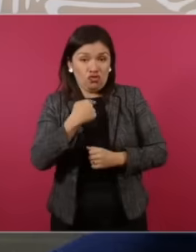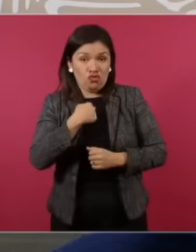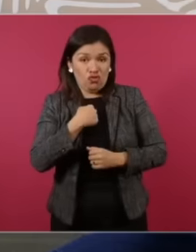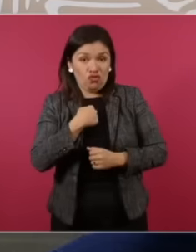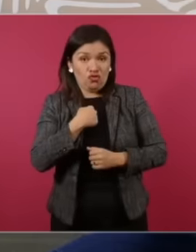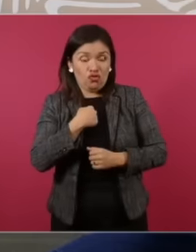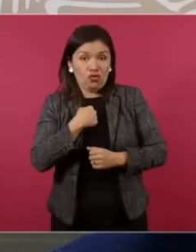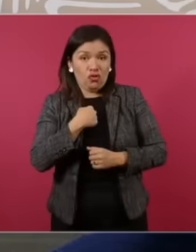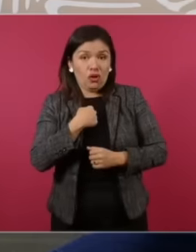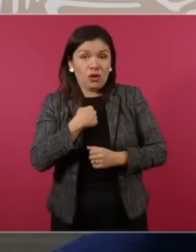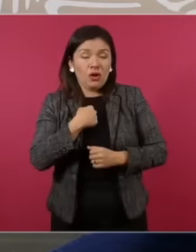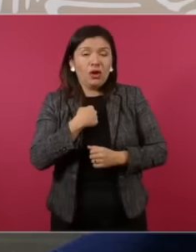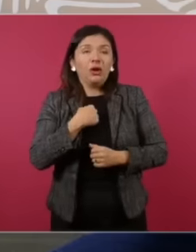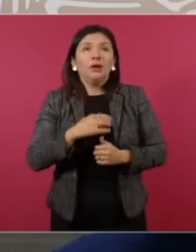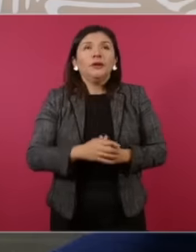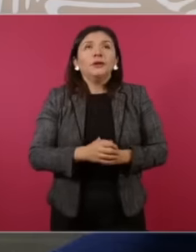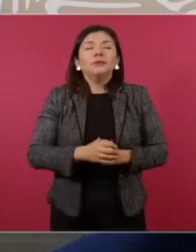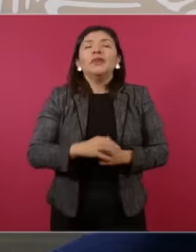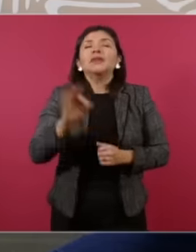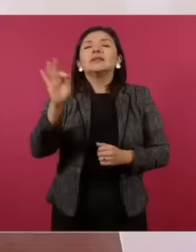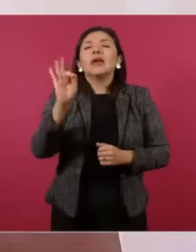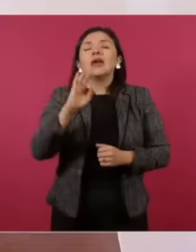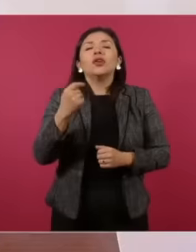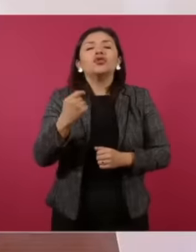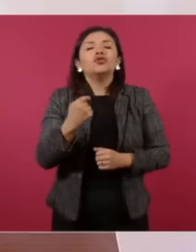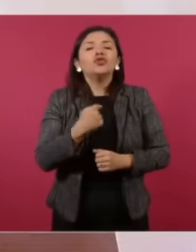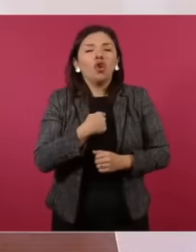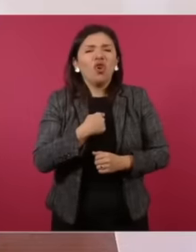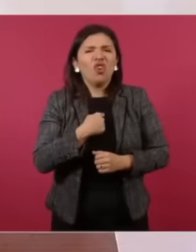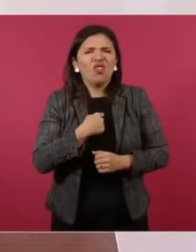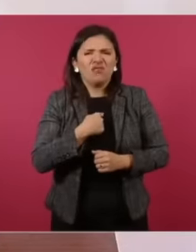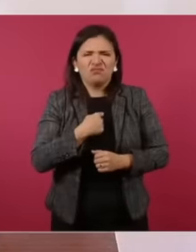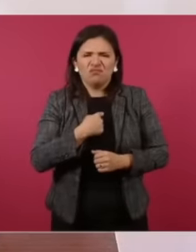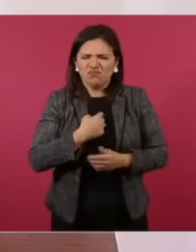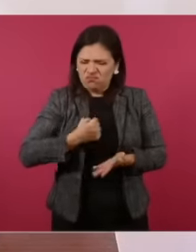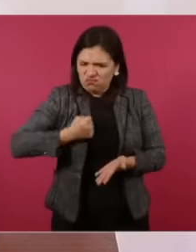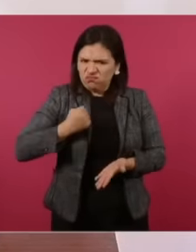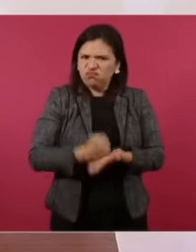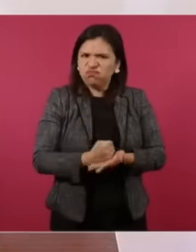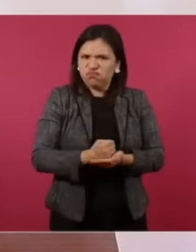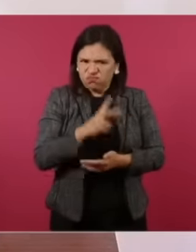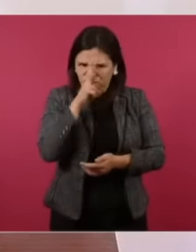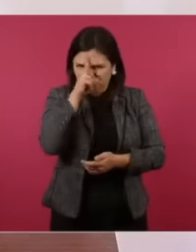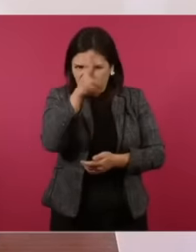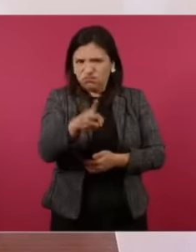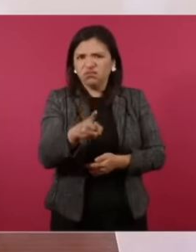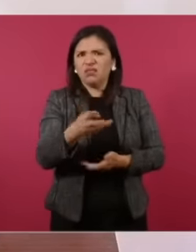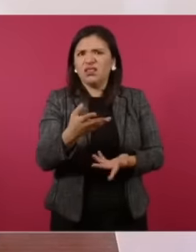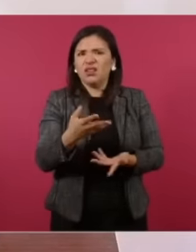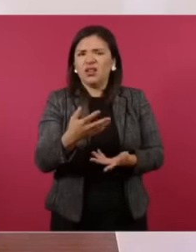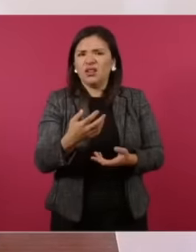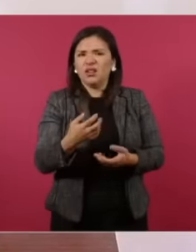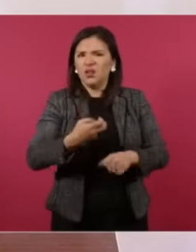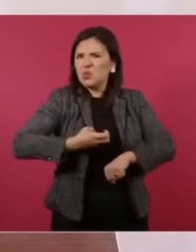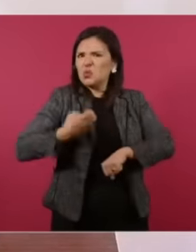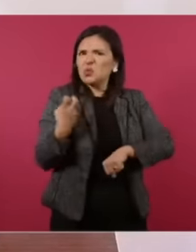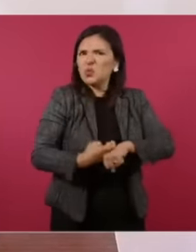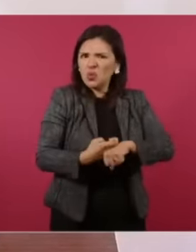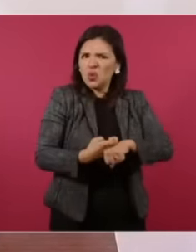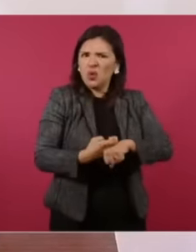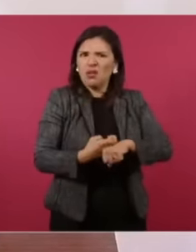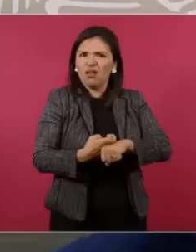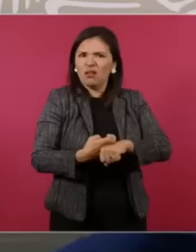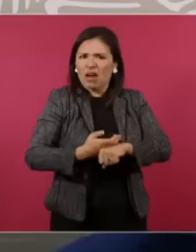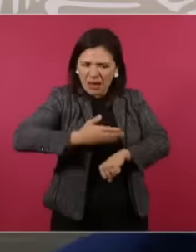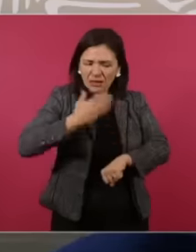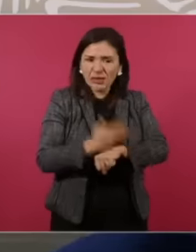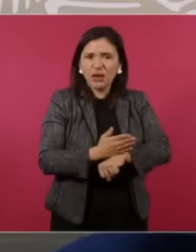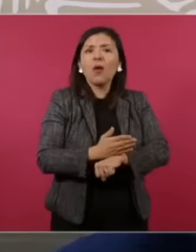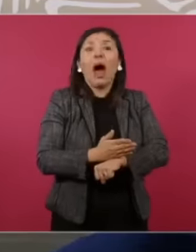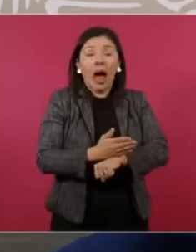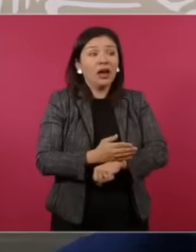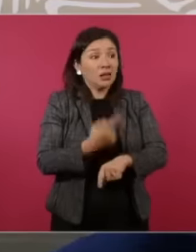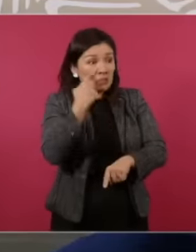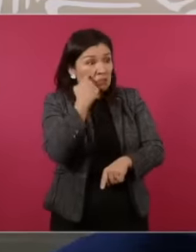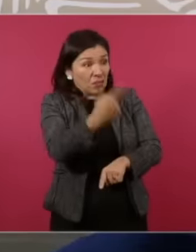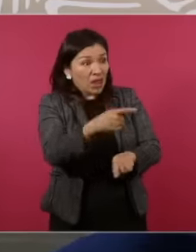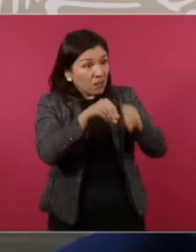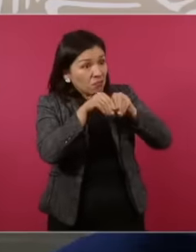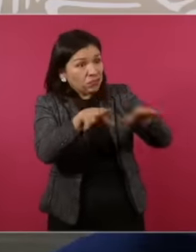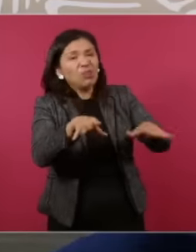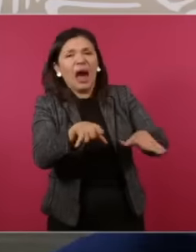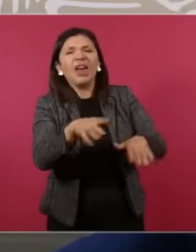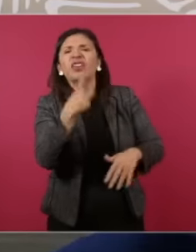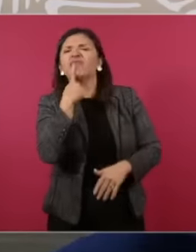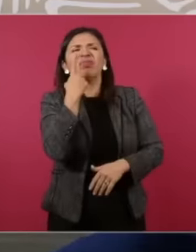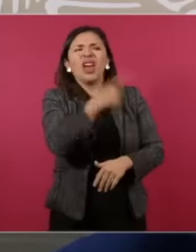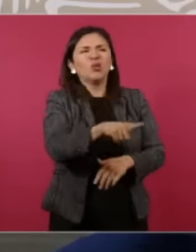no no no no no if he were authoritarian yes being president let's see he denounces Anabel or denounces